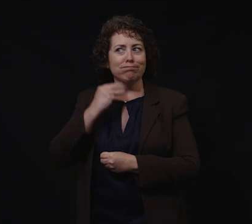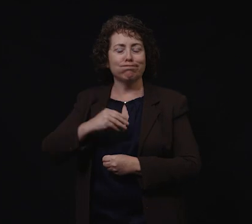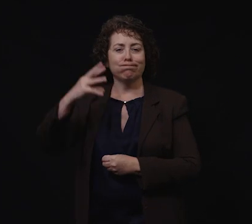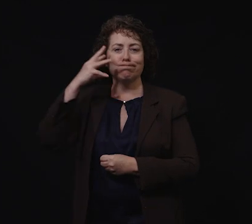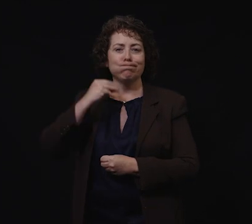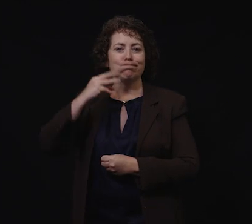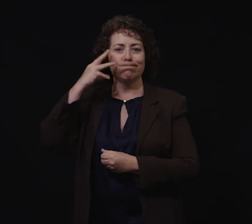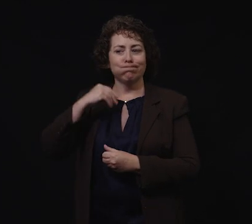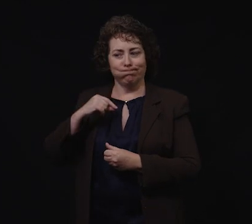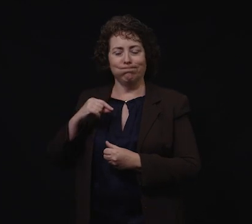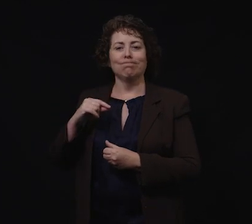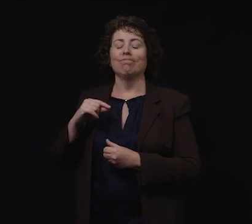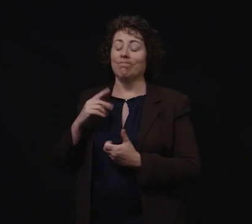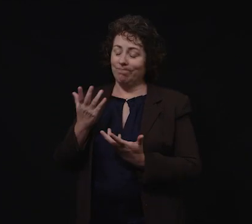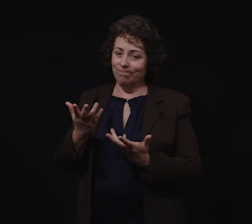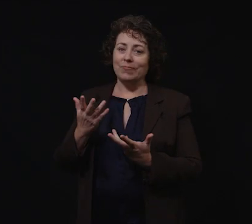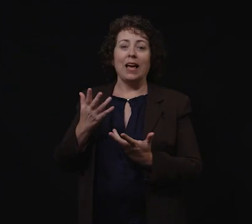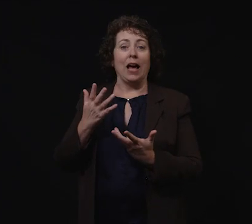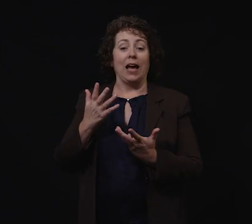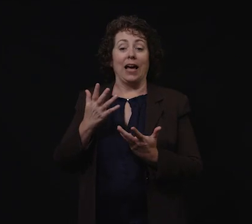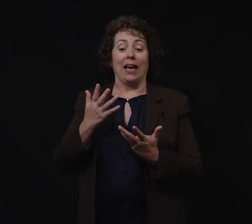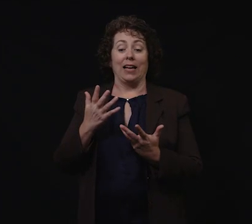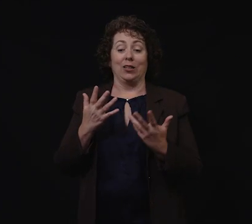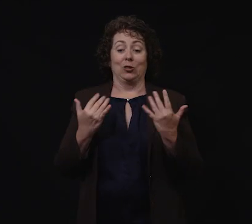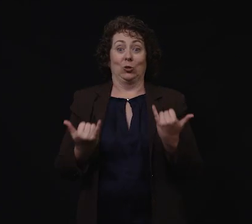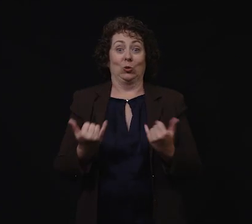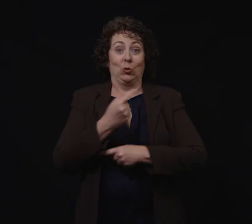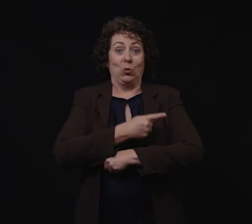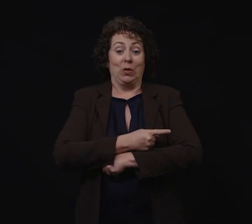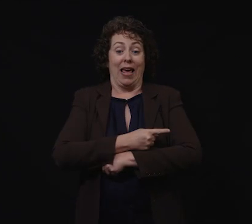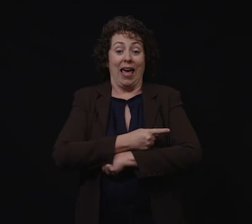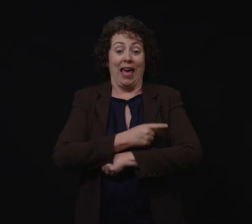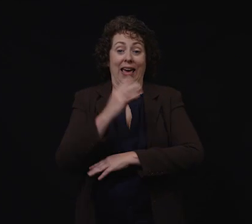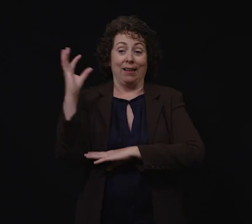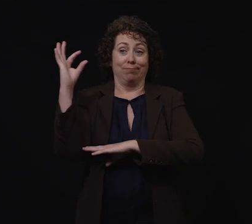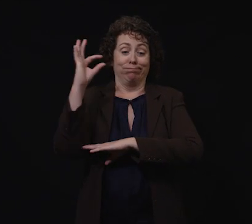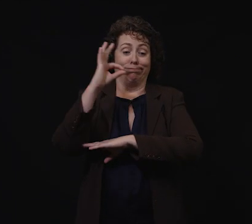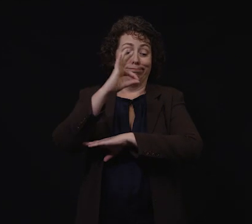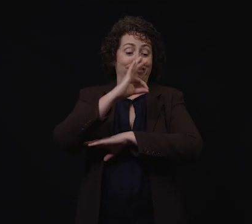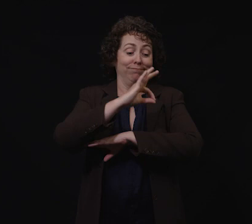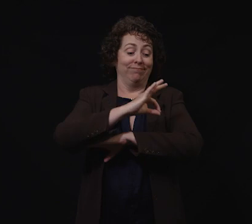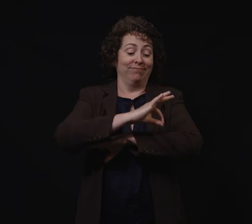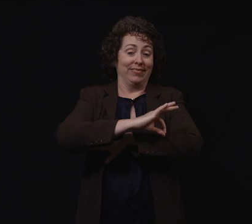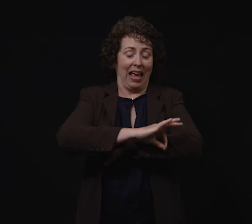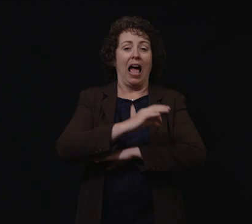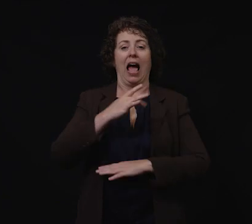Because I believe before the day is out today. I will sign an emergency order